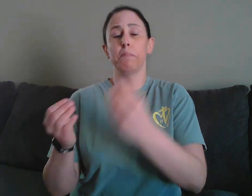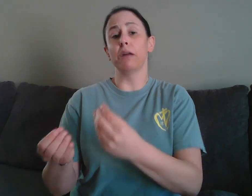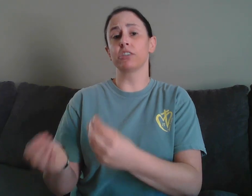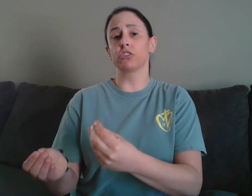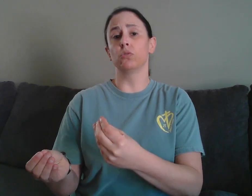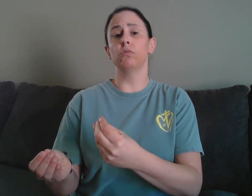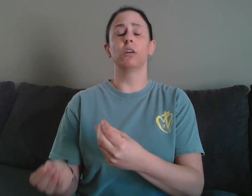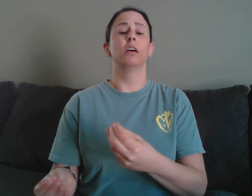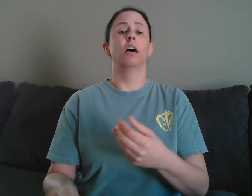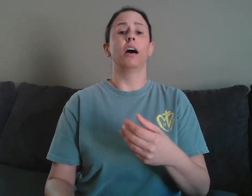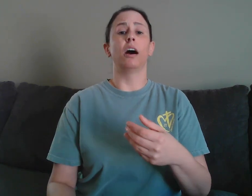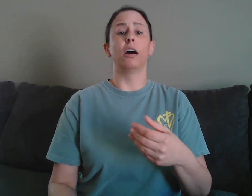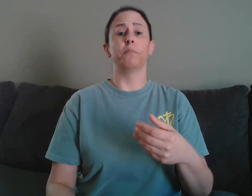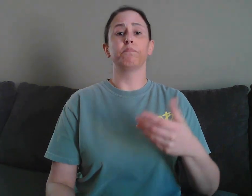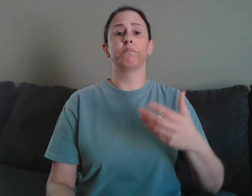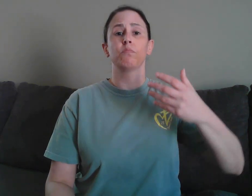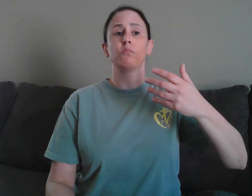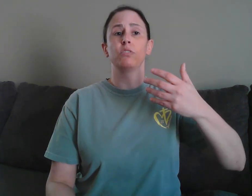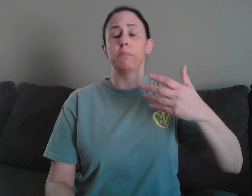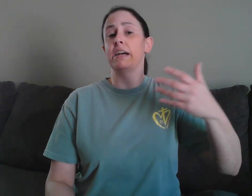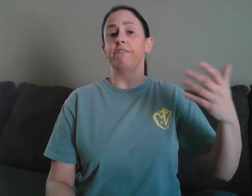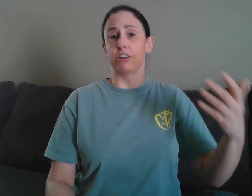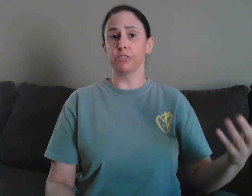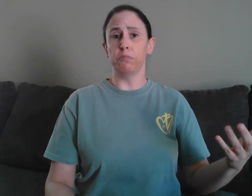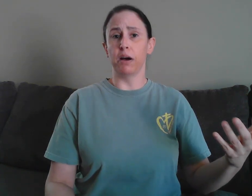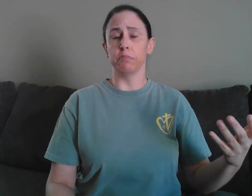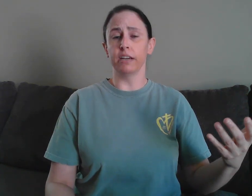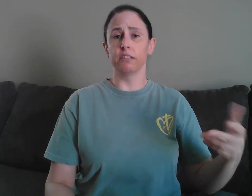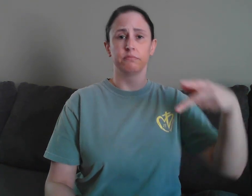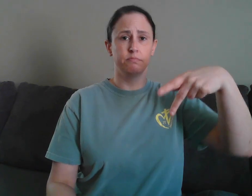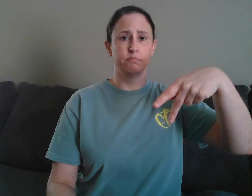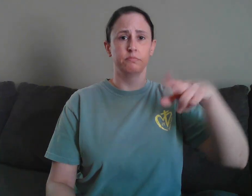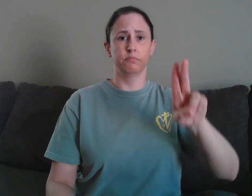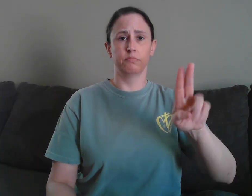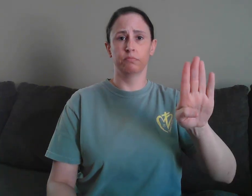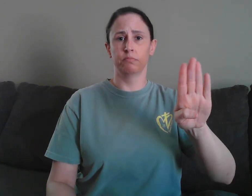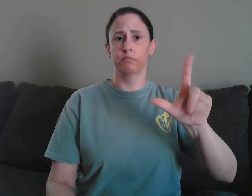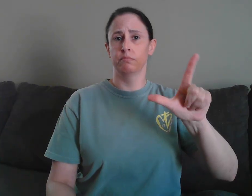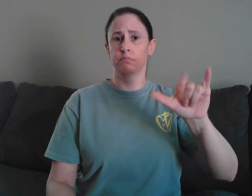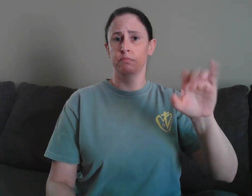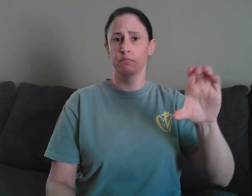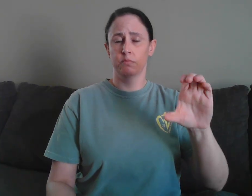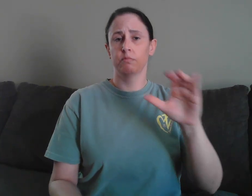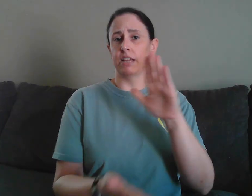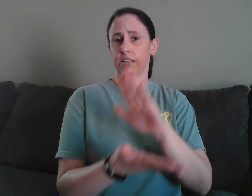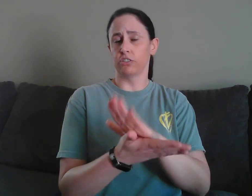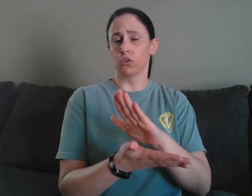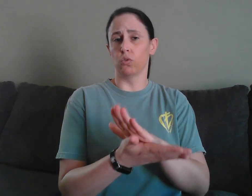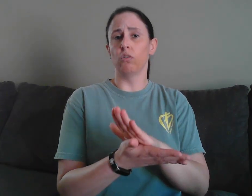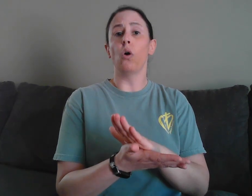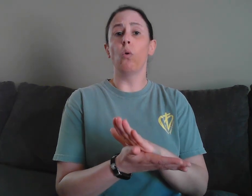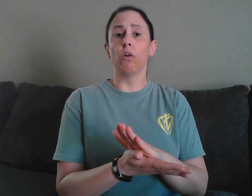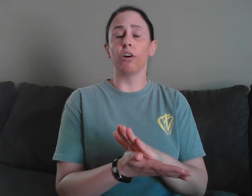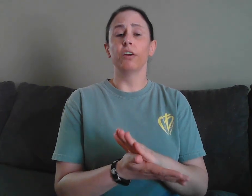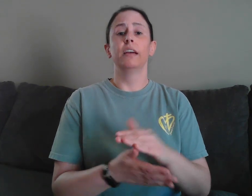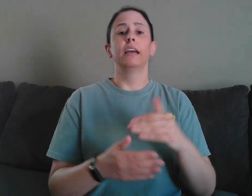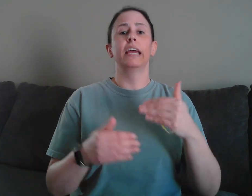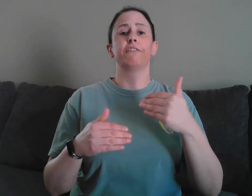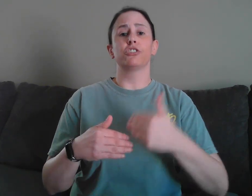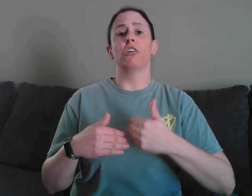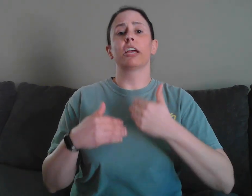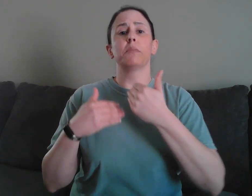a public school, um, they might finger spell public and then school. Or if they're talking